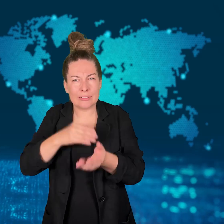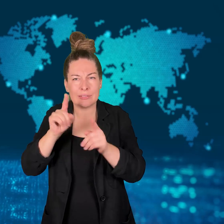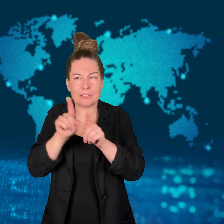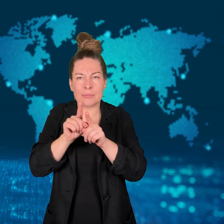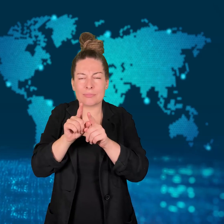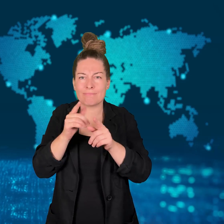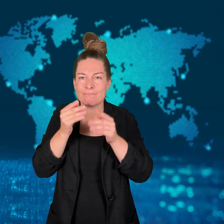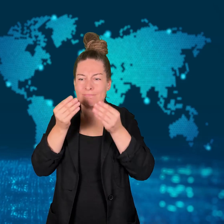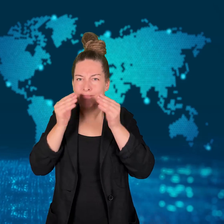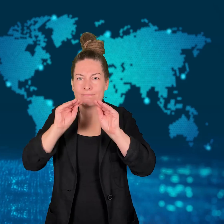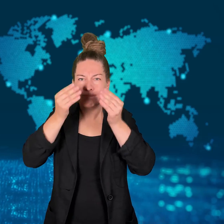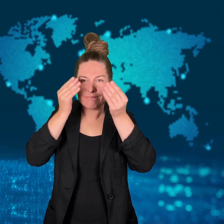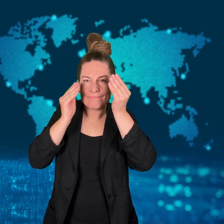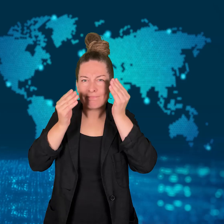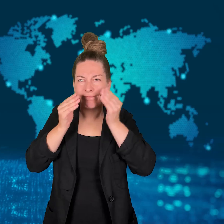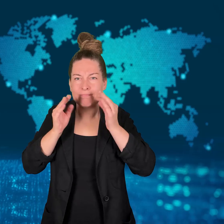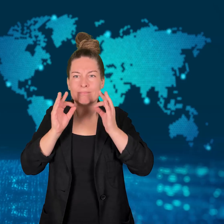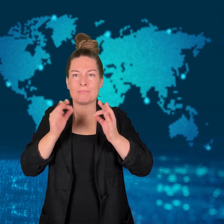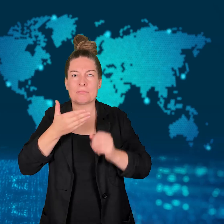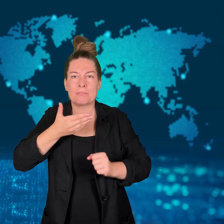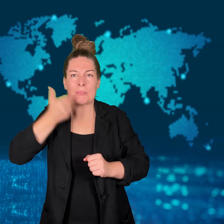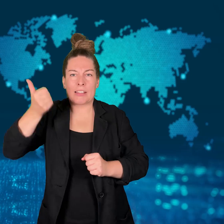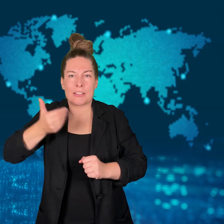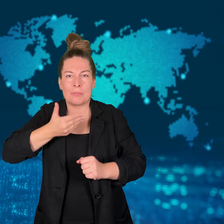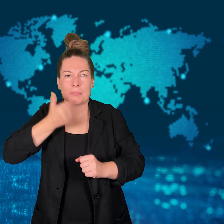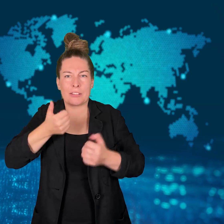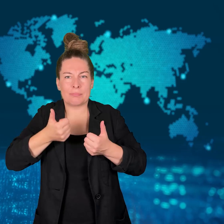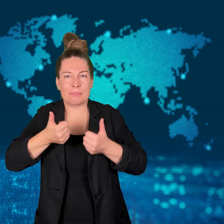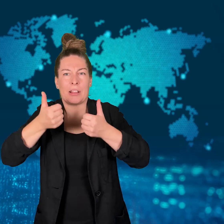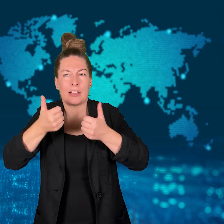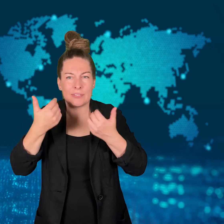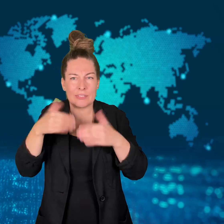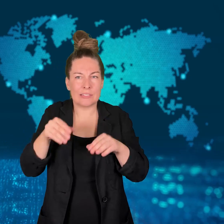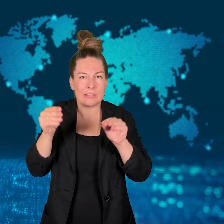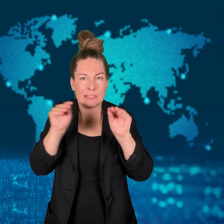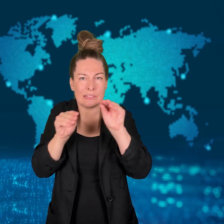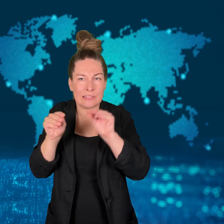The surgeons at NYU Langone Health hoped that replacing